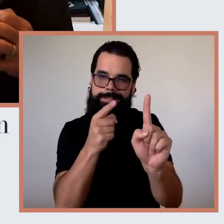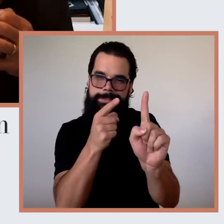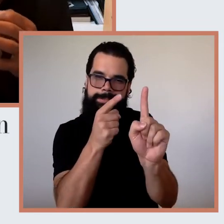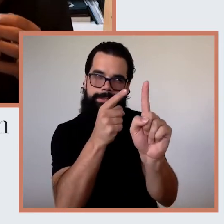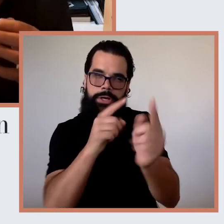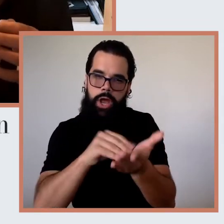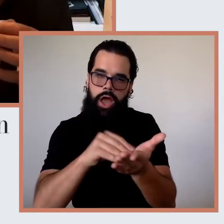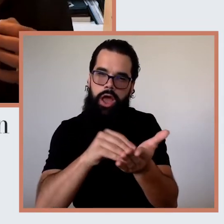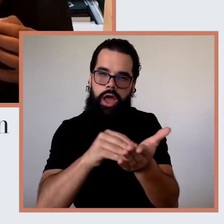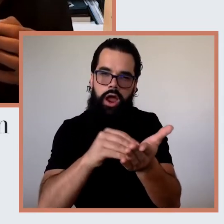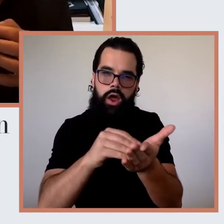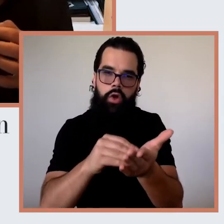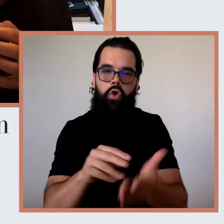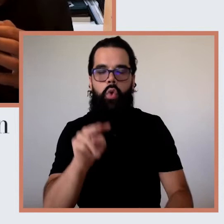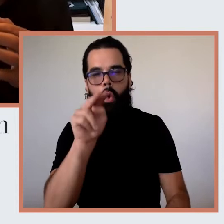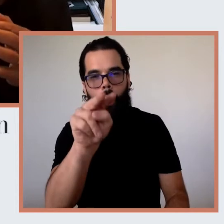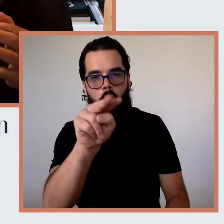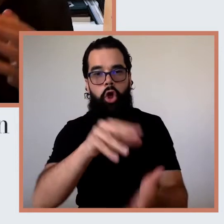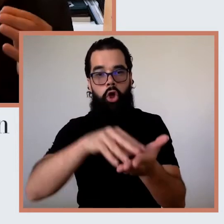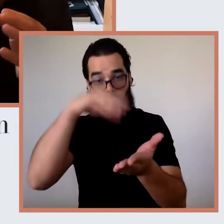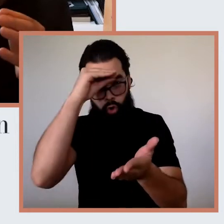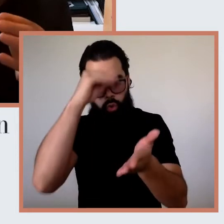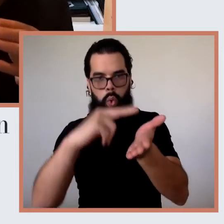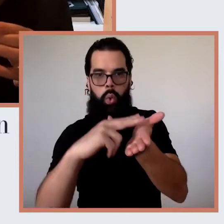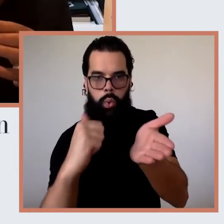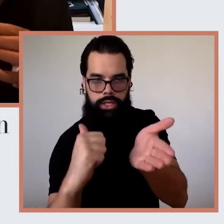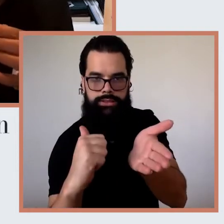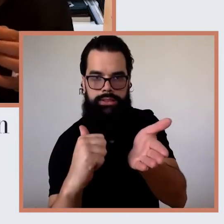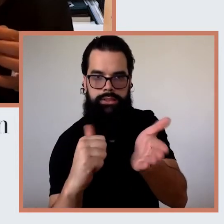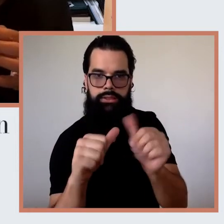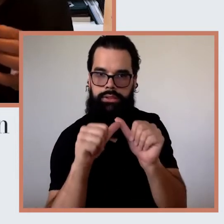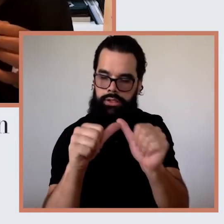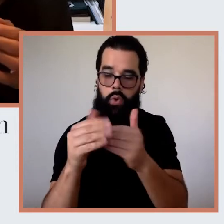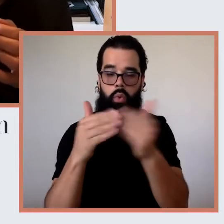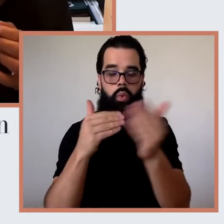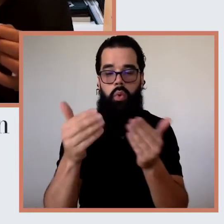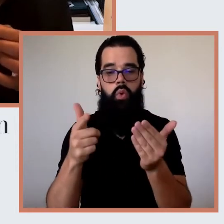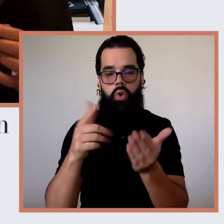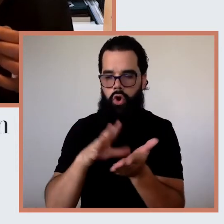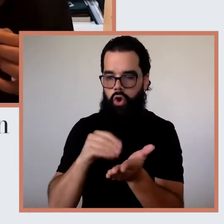But we won't always be, and we're going to keep learning. And so I would say to you, watch and learn, read,